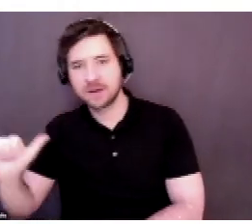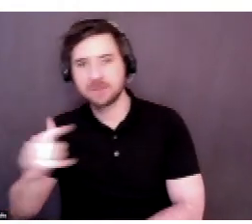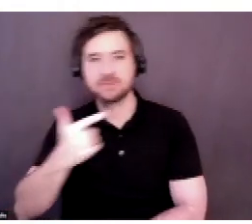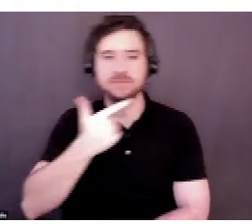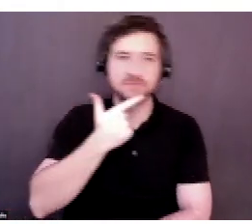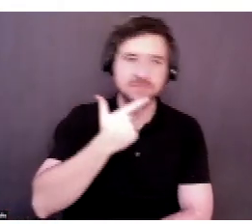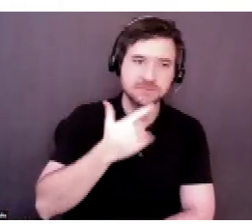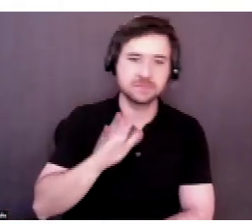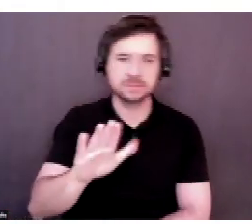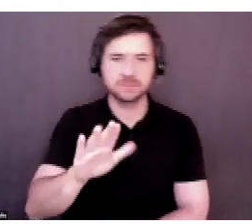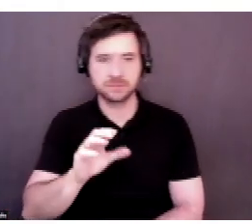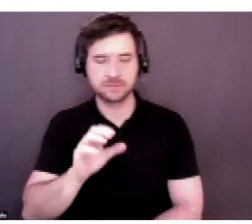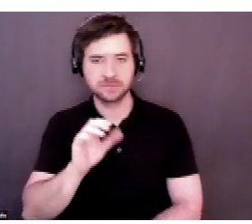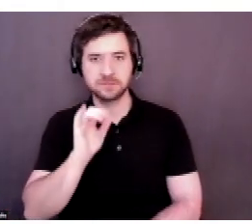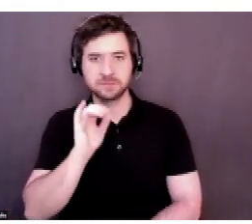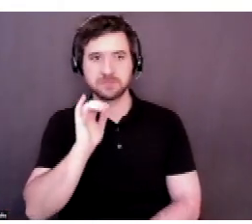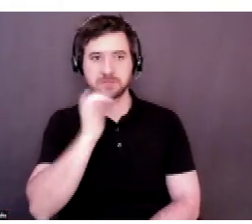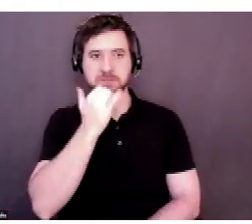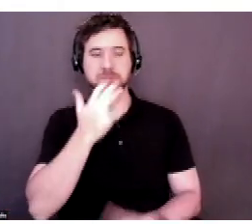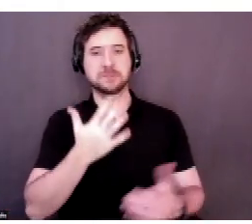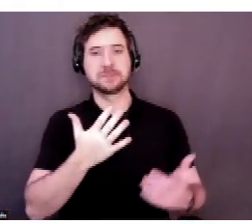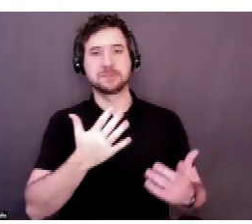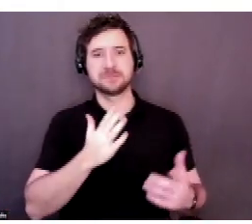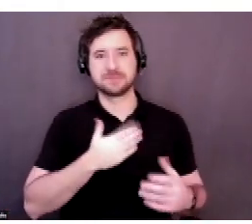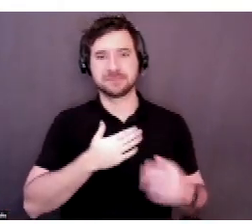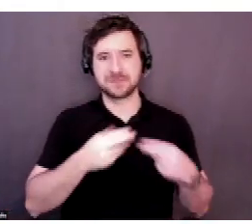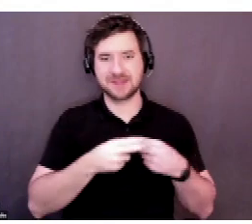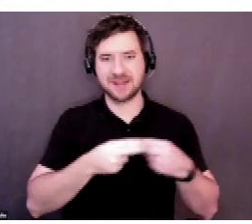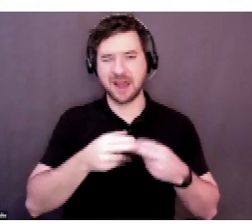my slides just got messed up. I'm so sorry.